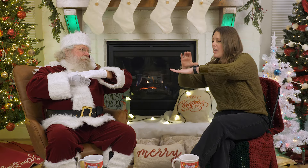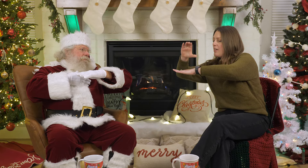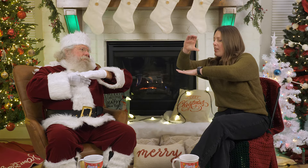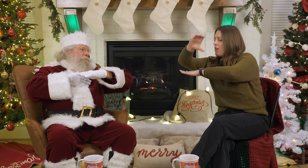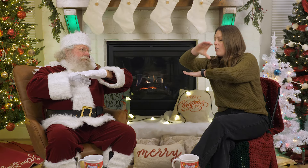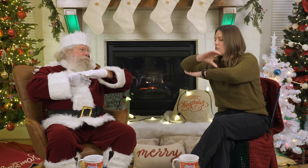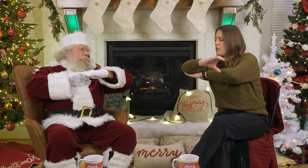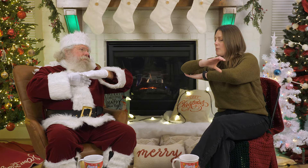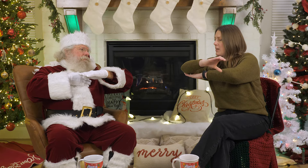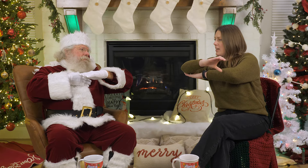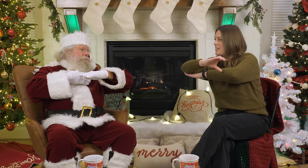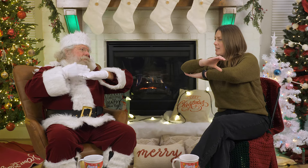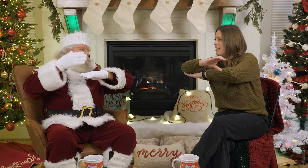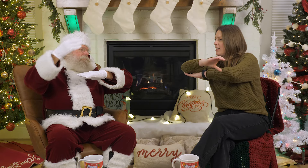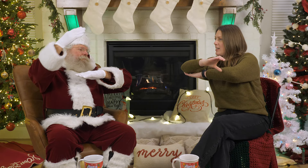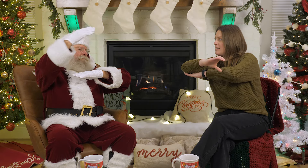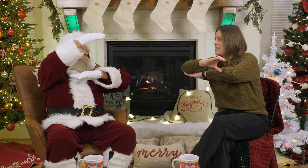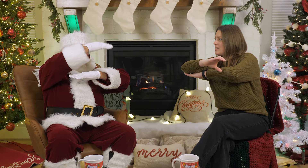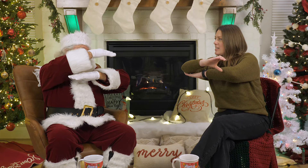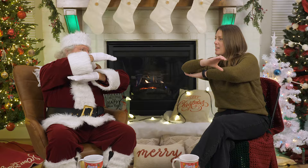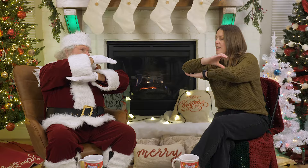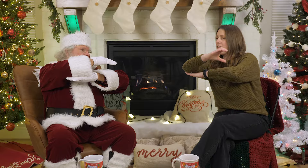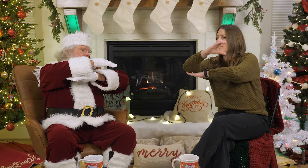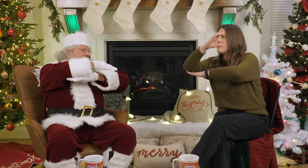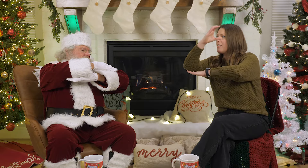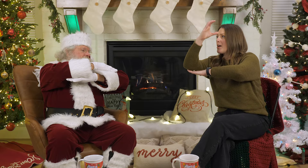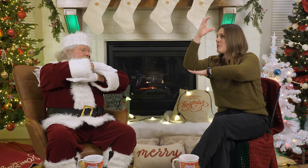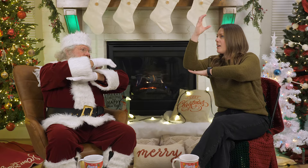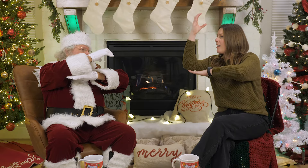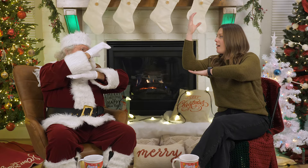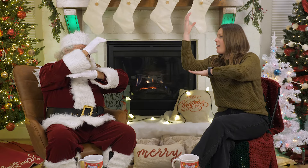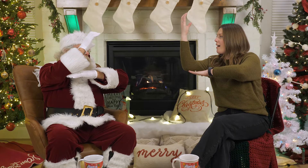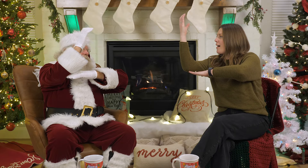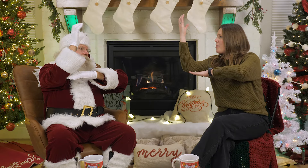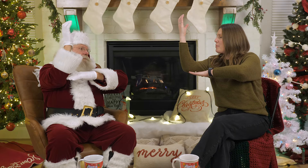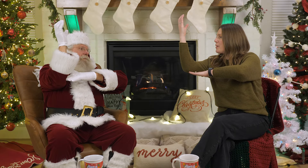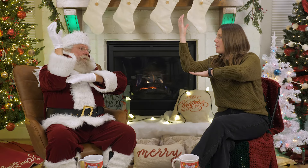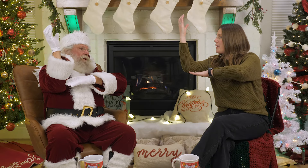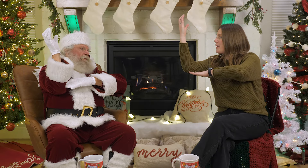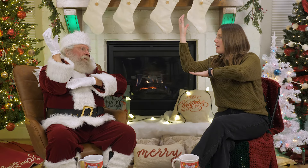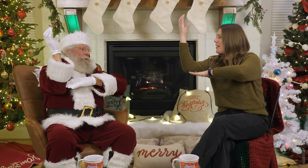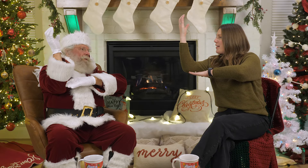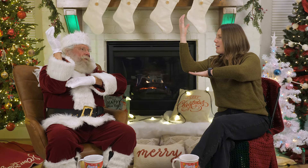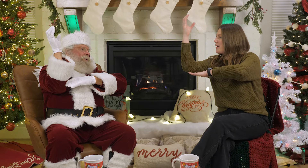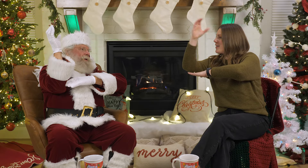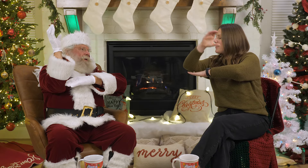And then our dominant is a C and then it's coming up. yeah.